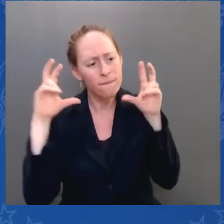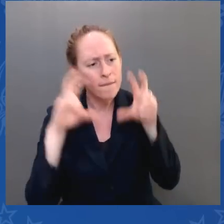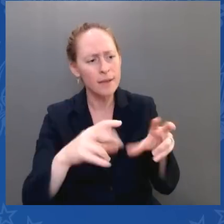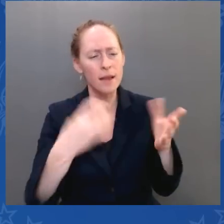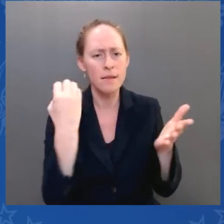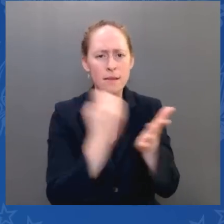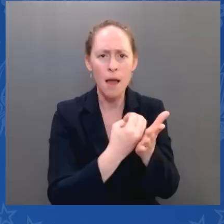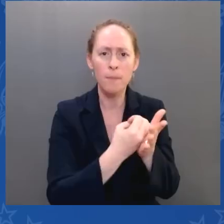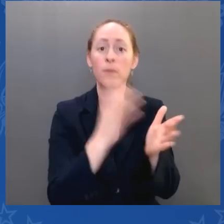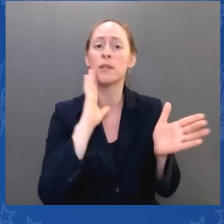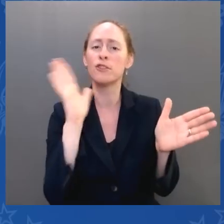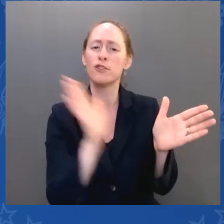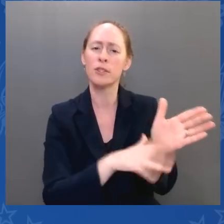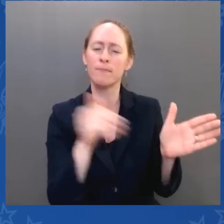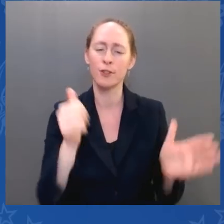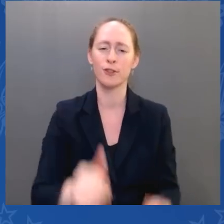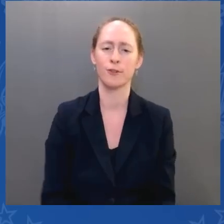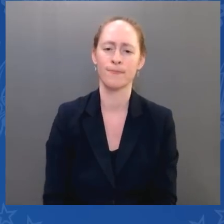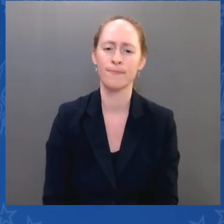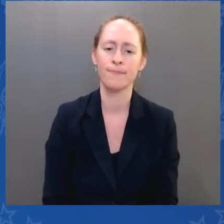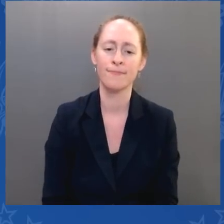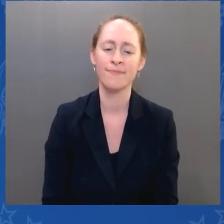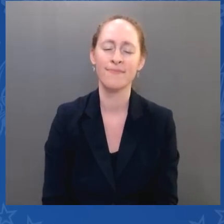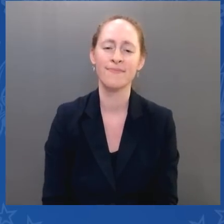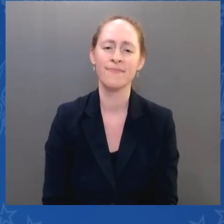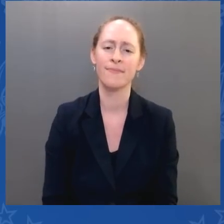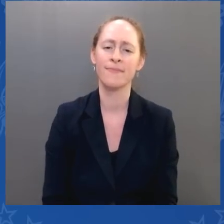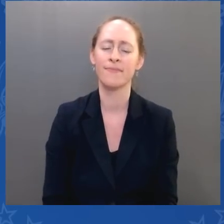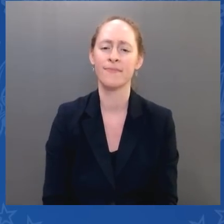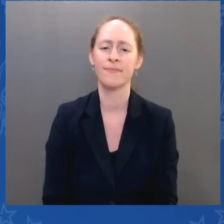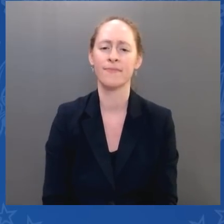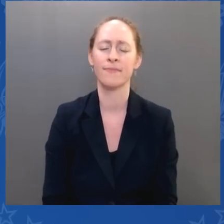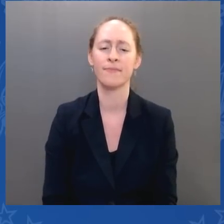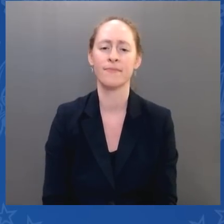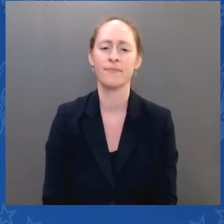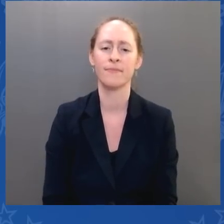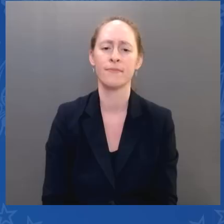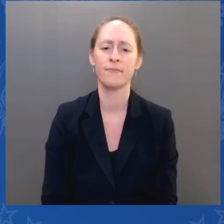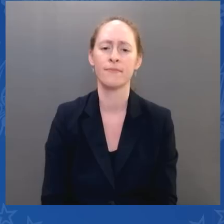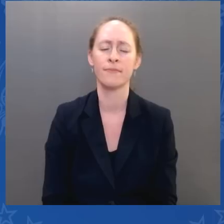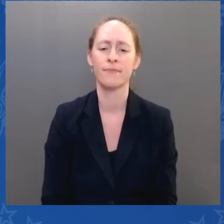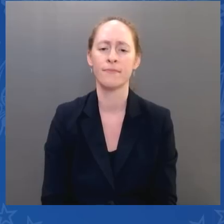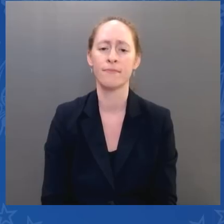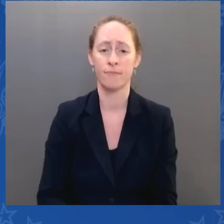In the days and weeks ahead, I'm going to keep doing what I can to bring down the price of gas at the pump.